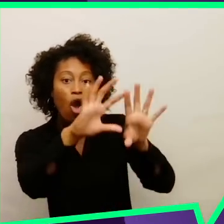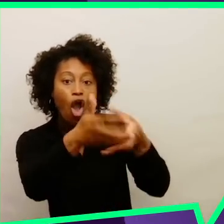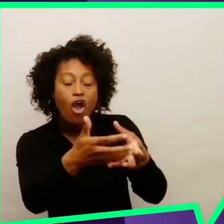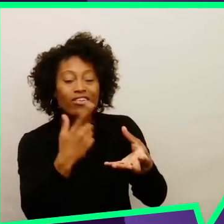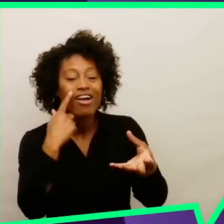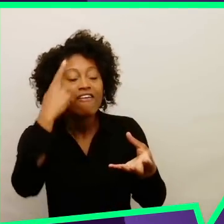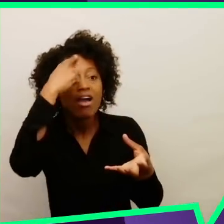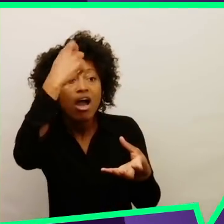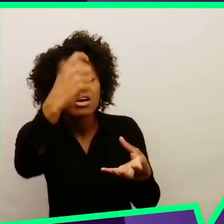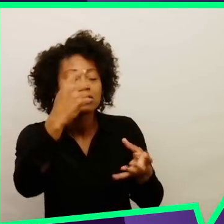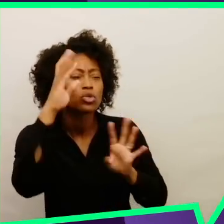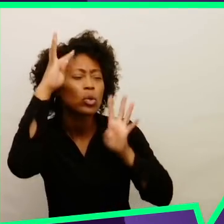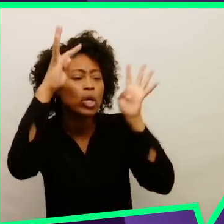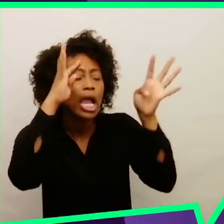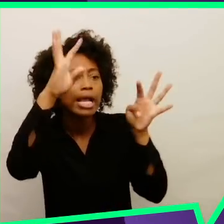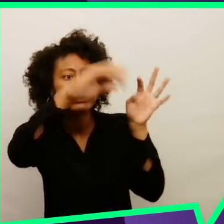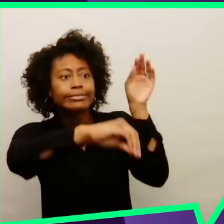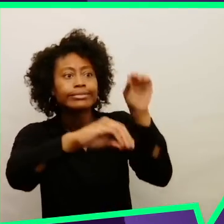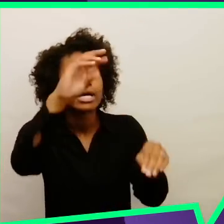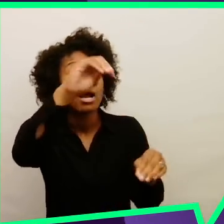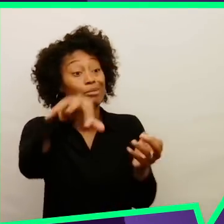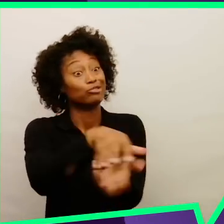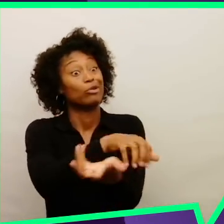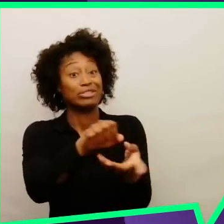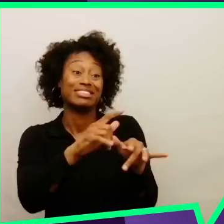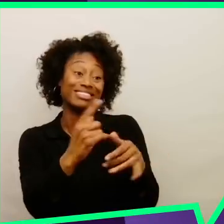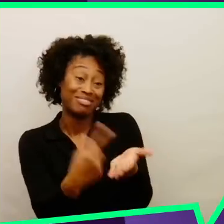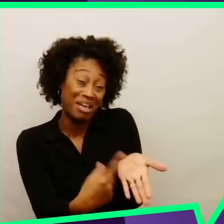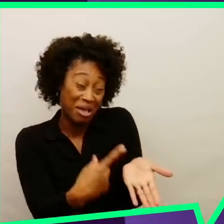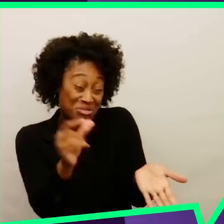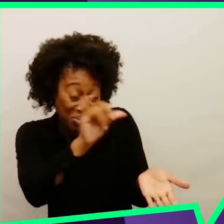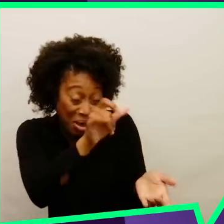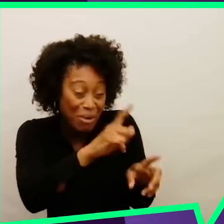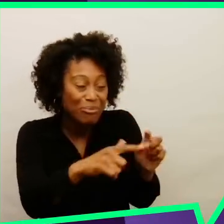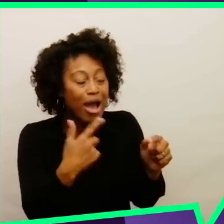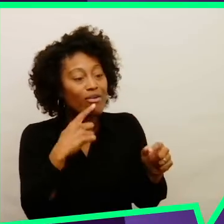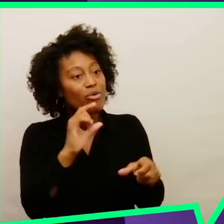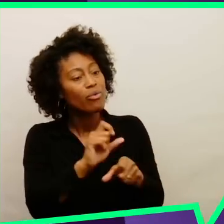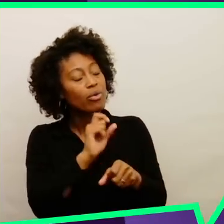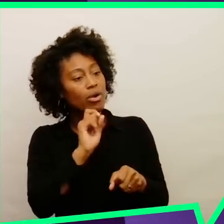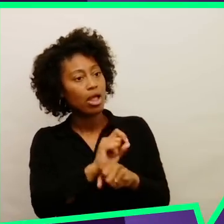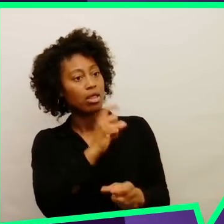and creation, and destruction that you could really just kind of fall into.